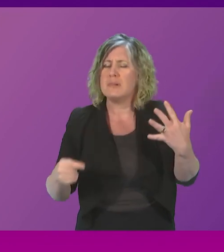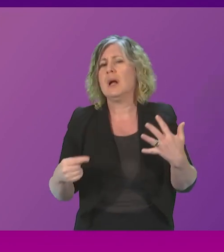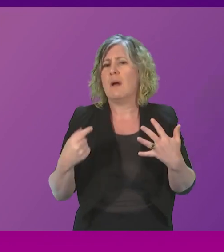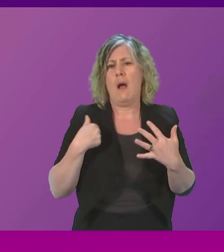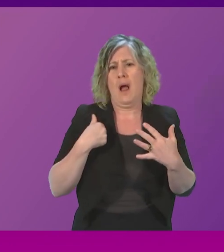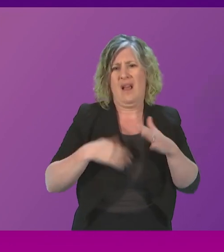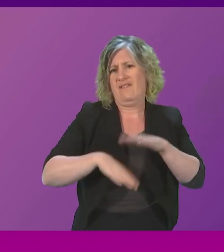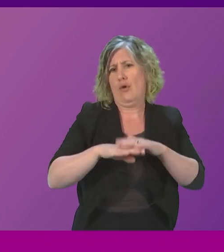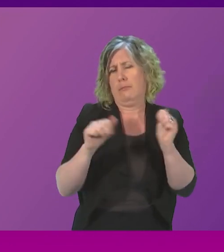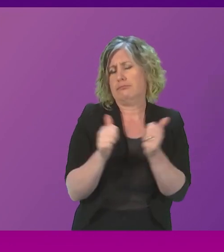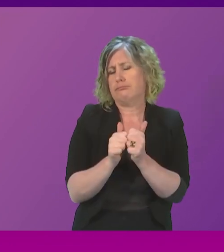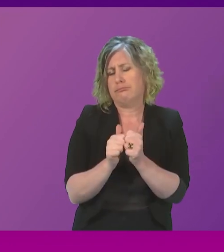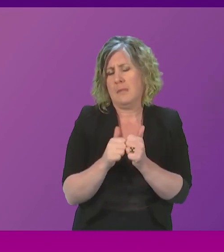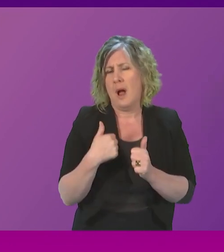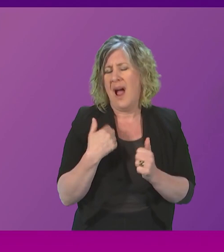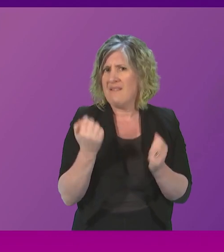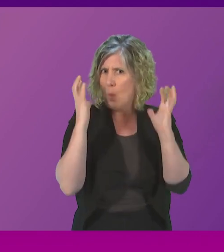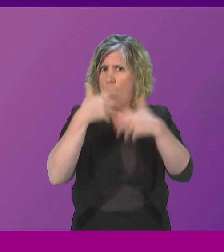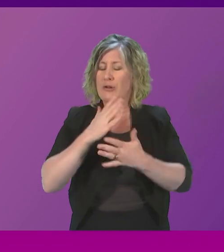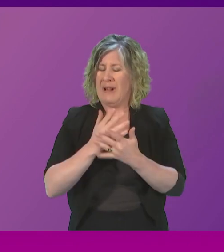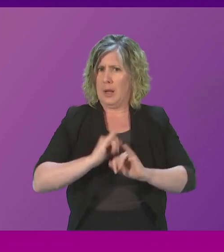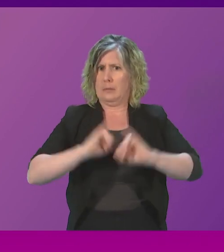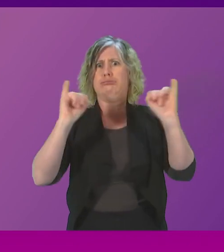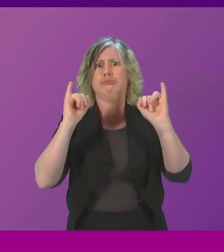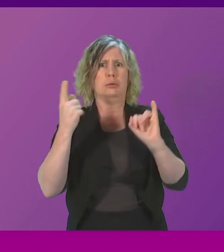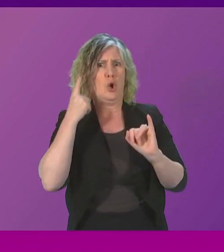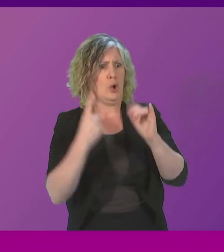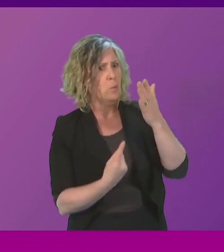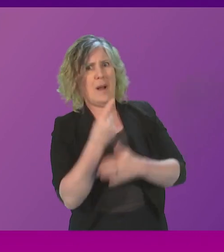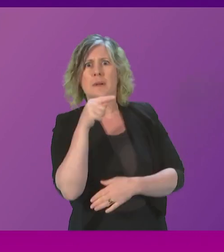I am very worried and, frankly, horrified by the situation as she articulates it.